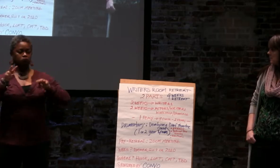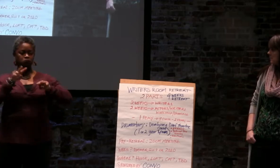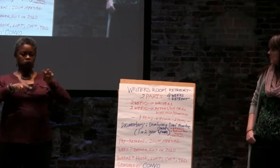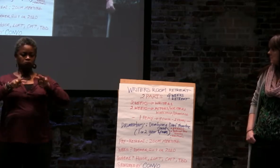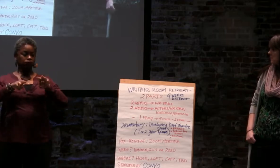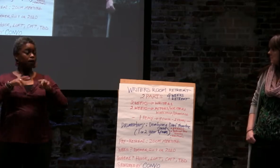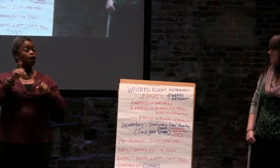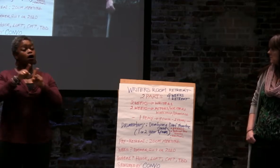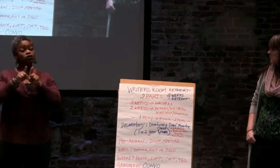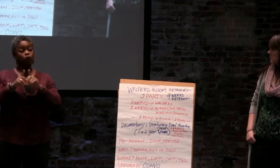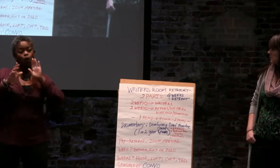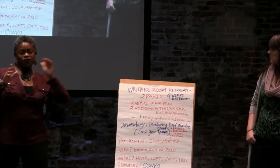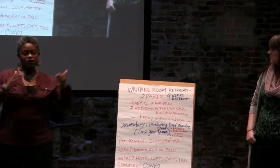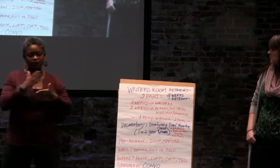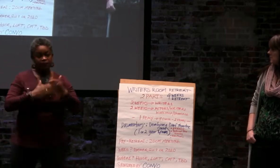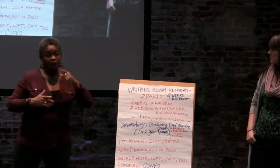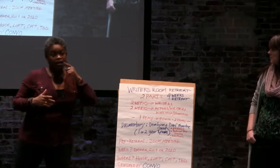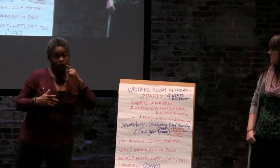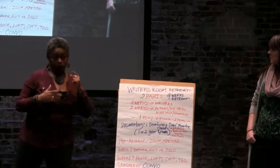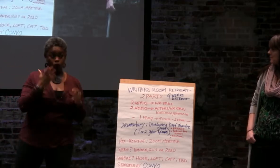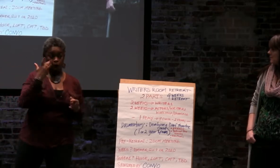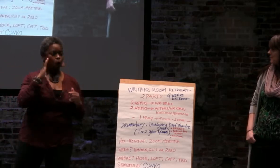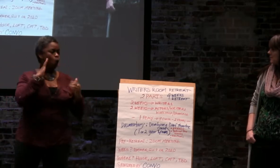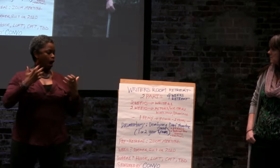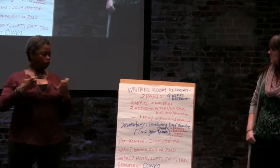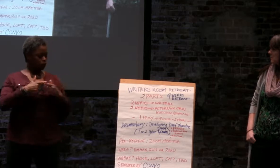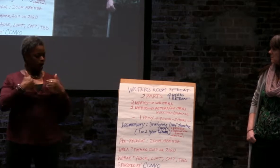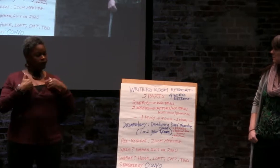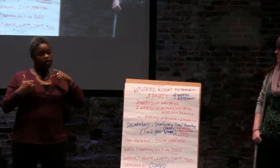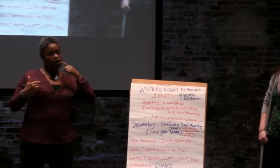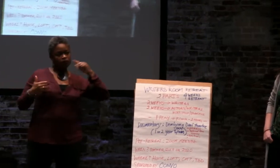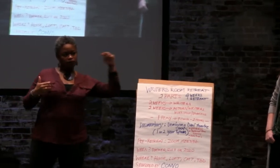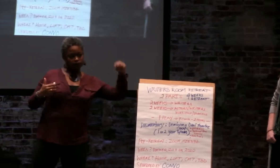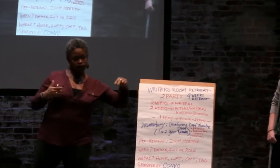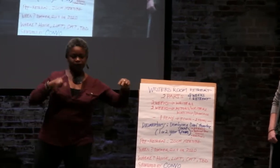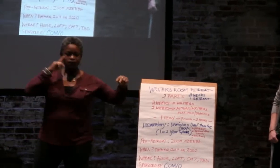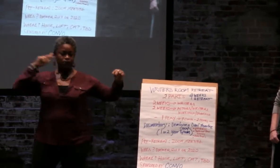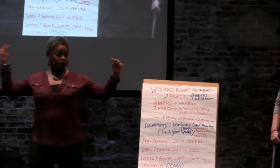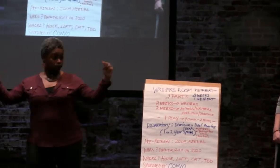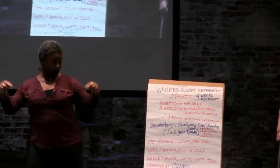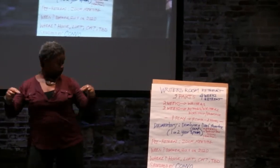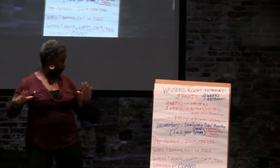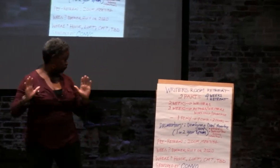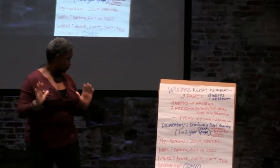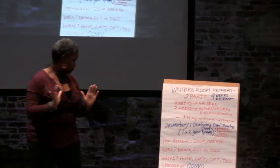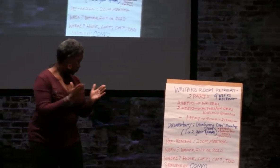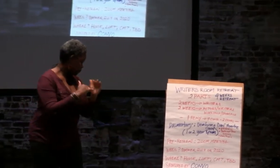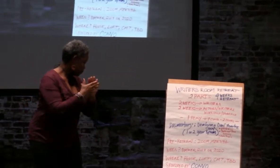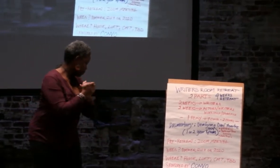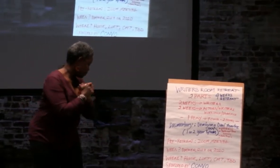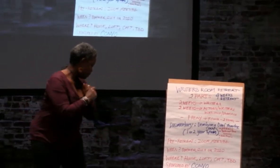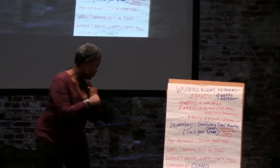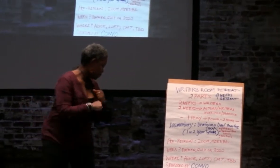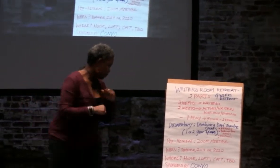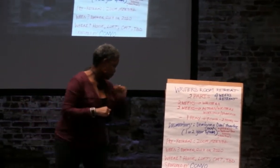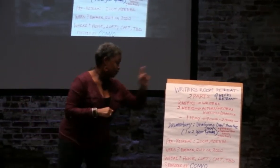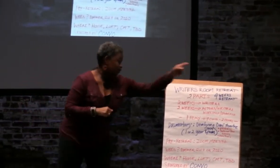other business stakeholders, like Convo, as well as hearing stakeholders, non-deaf stakeholders